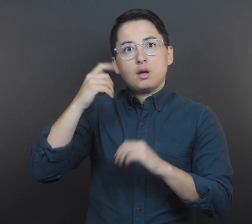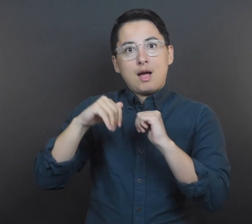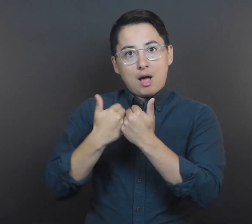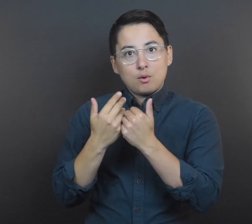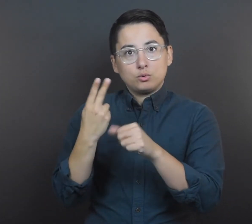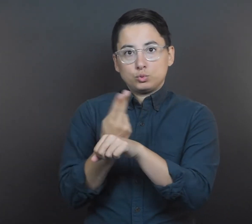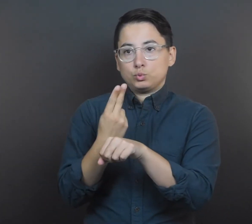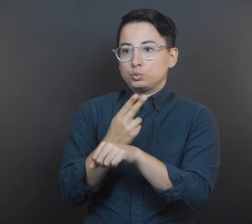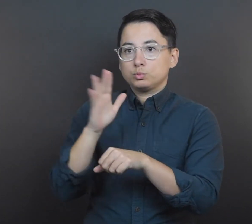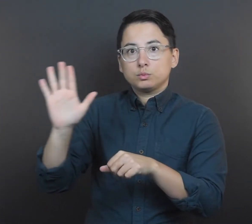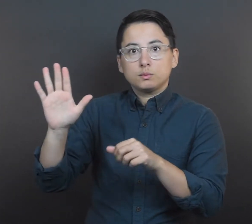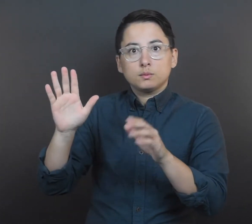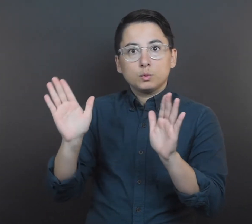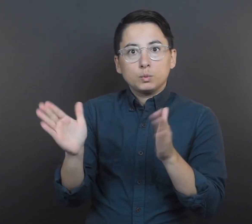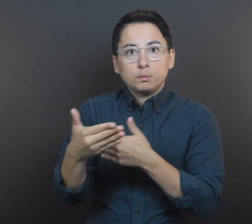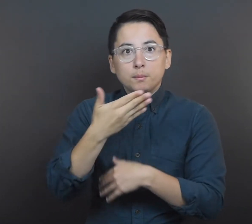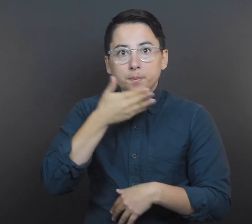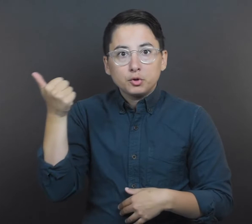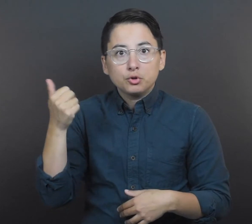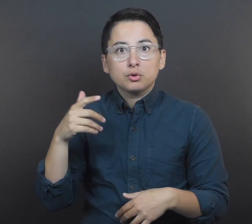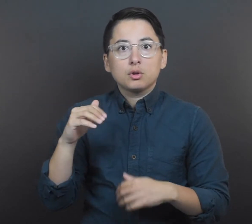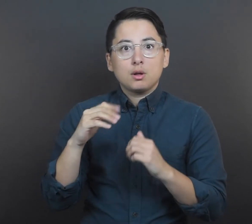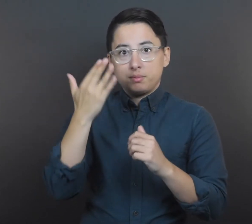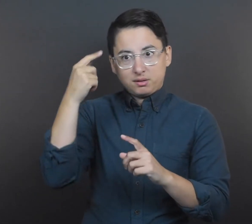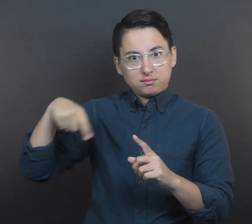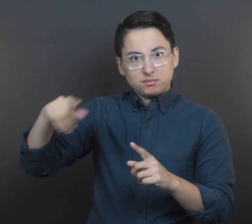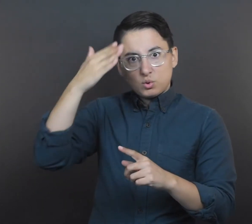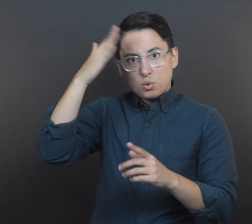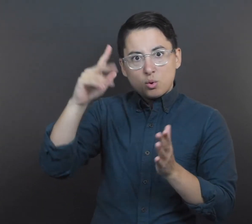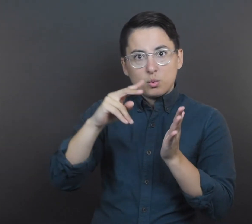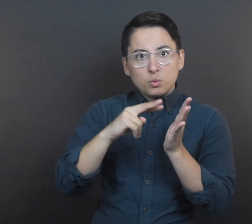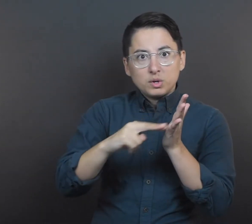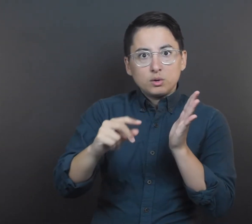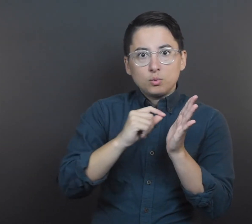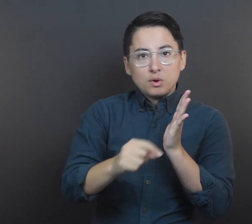The translators quickly became the MVPs of Mabel’s team.